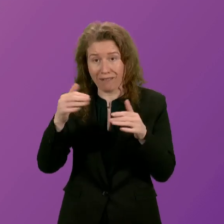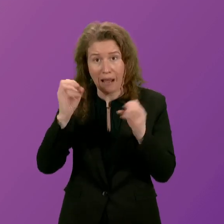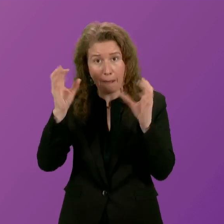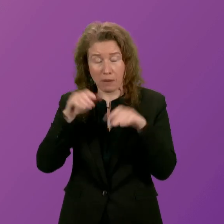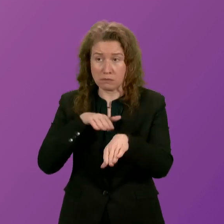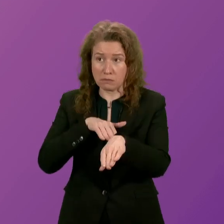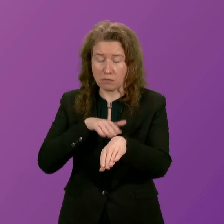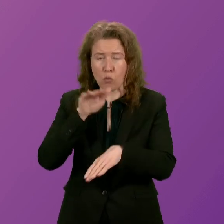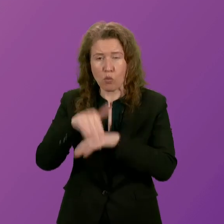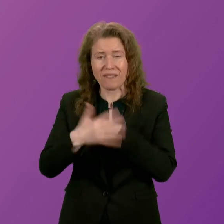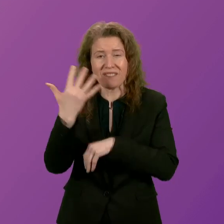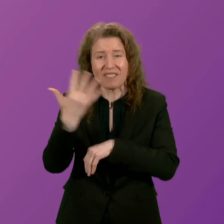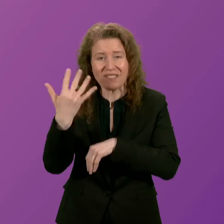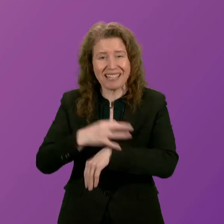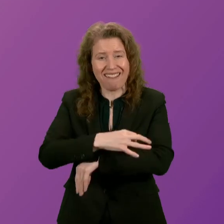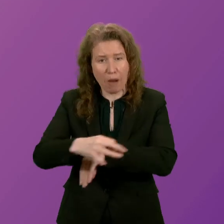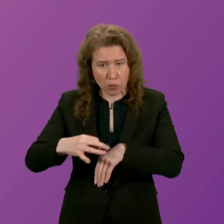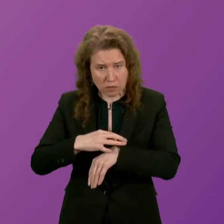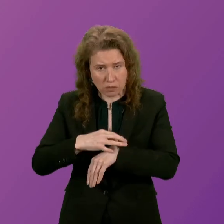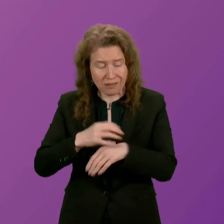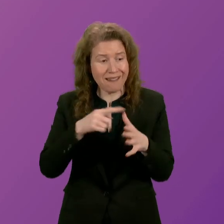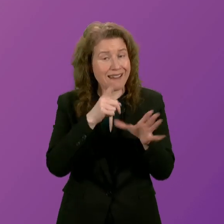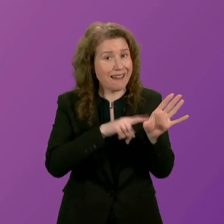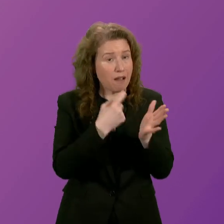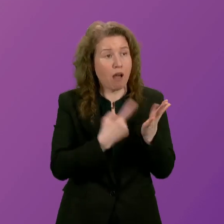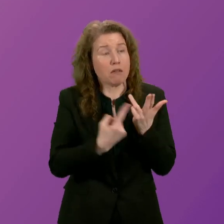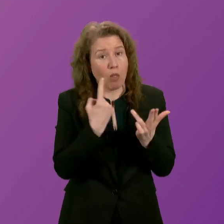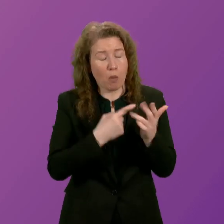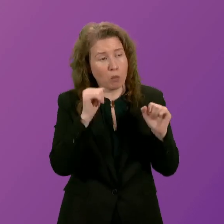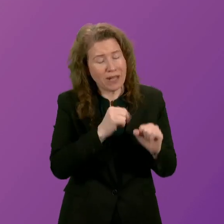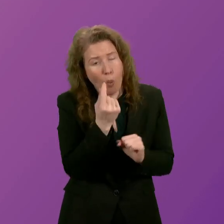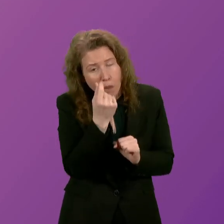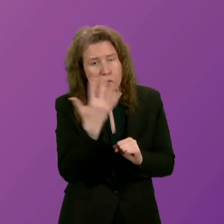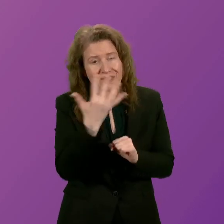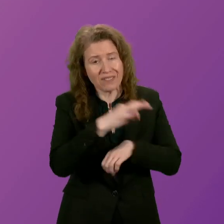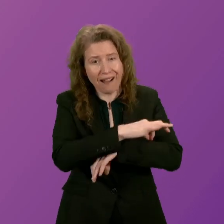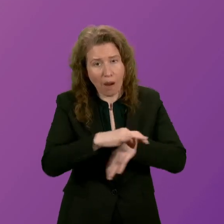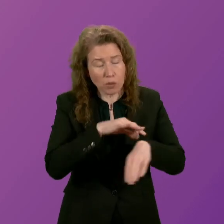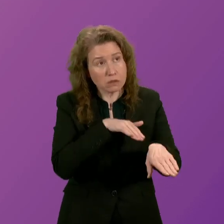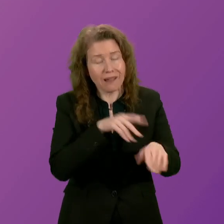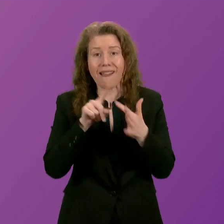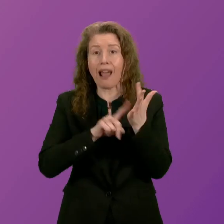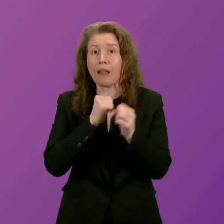for more than 15 hours. In Ayr, another ambulance waited nearly 15 hours. In Elgin, the wait was 12